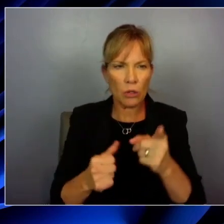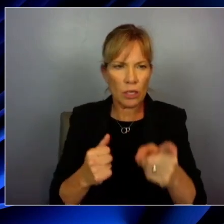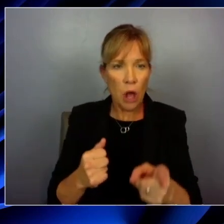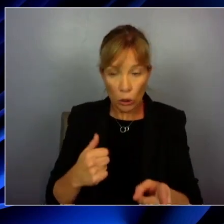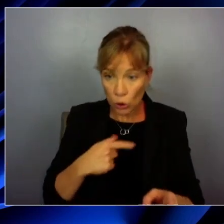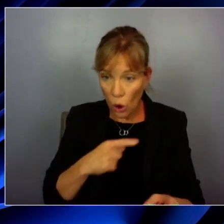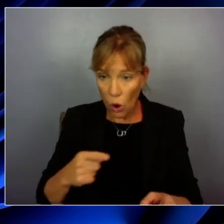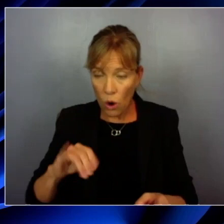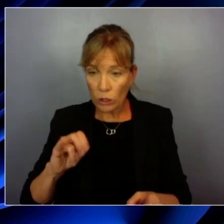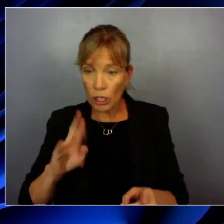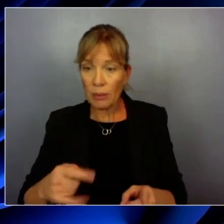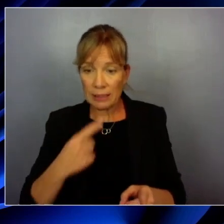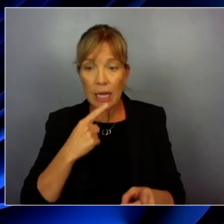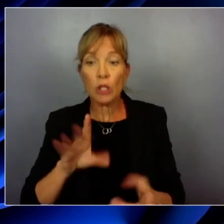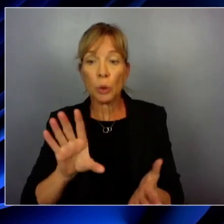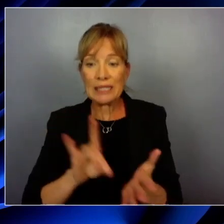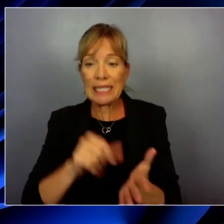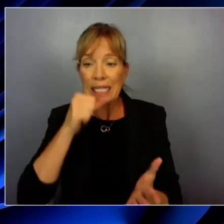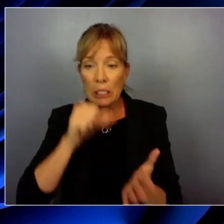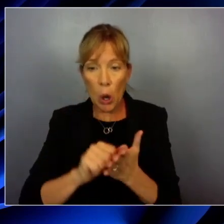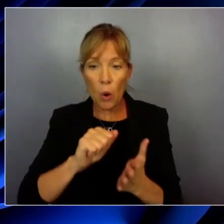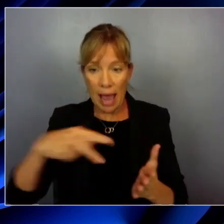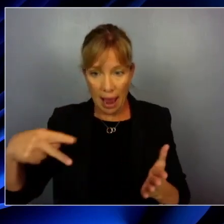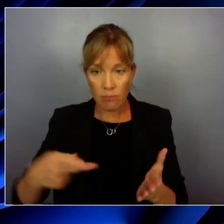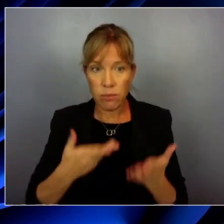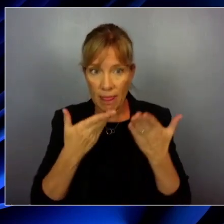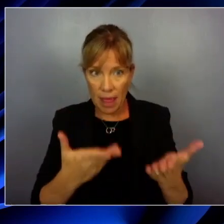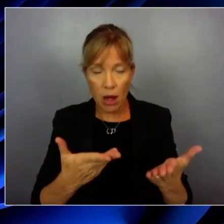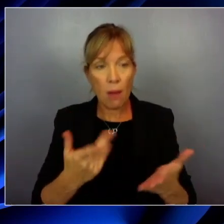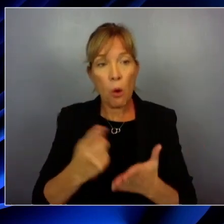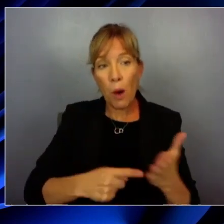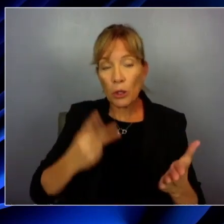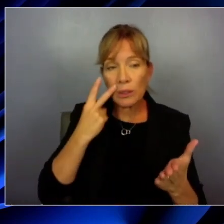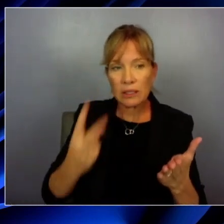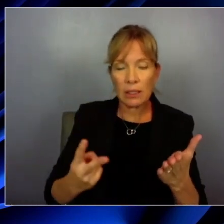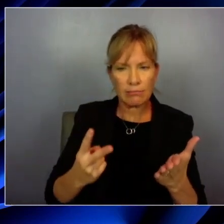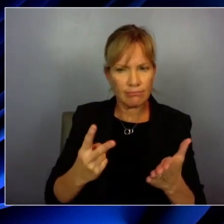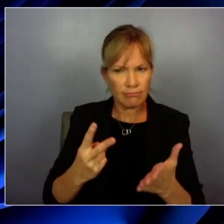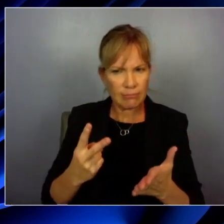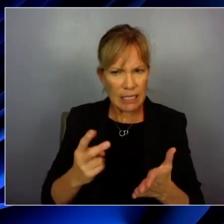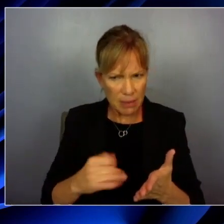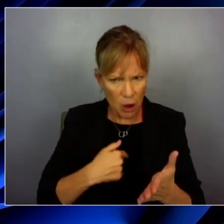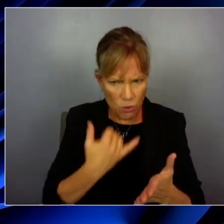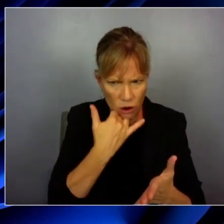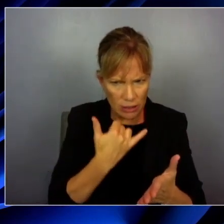And then what we're seeing Is it correct me if I'm wrong, but a gigantic run on sentence